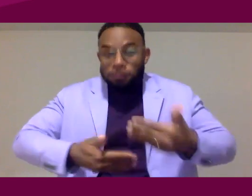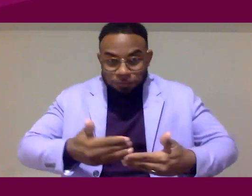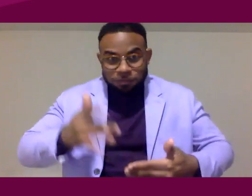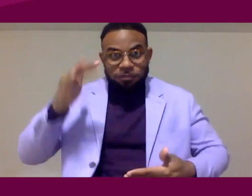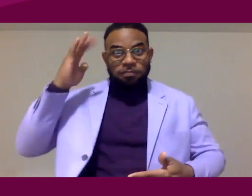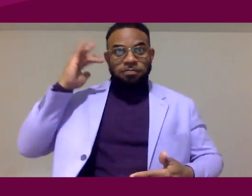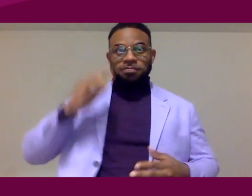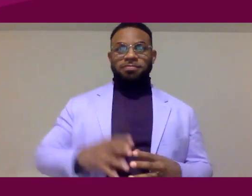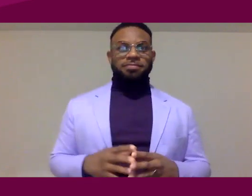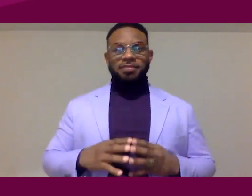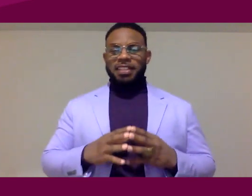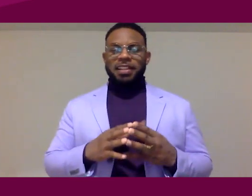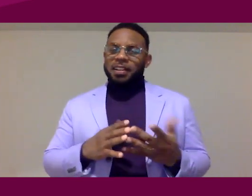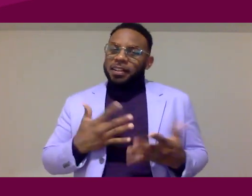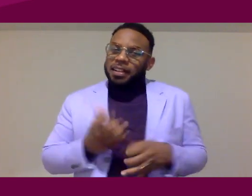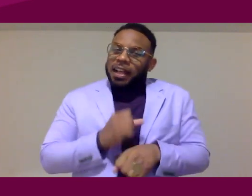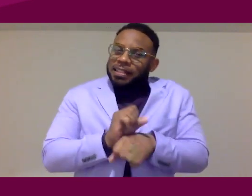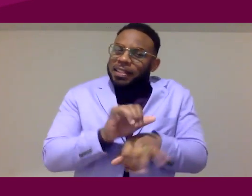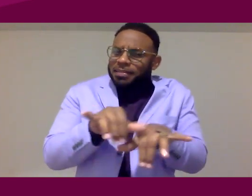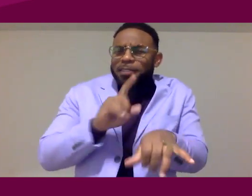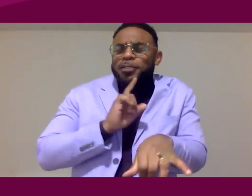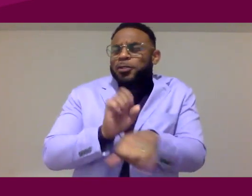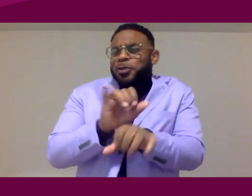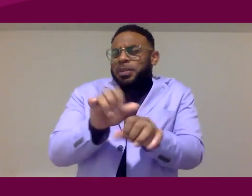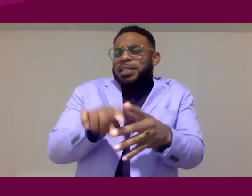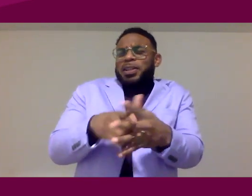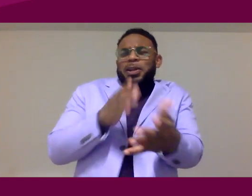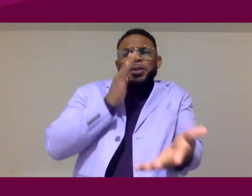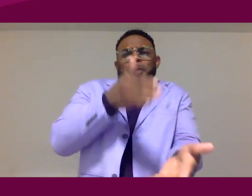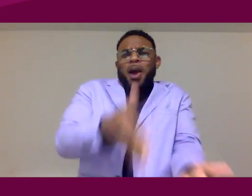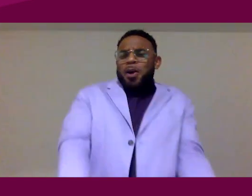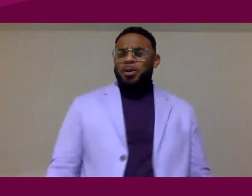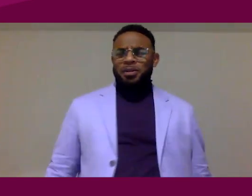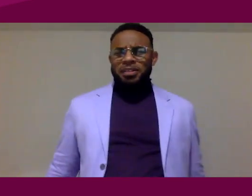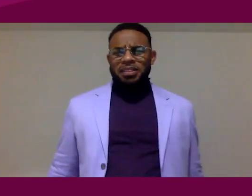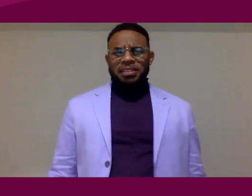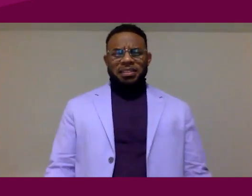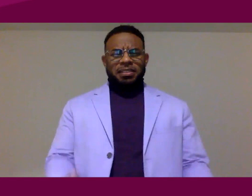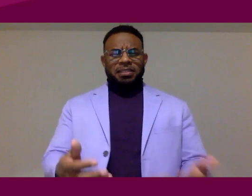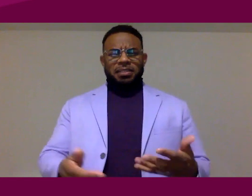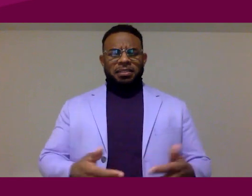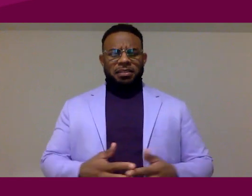You got a job, sure you can start tomorrow.